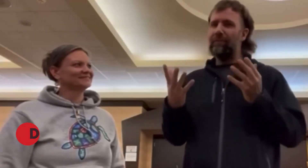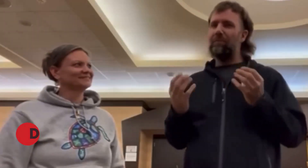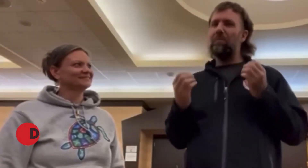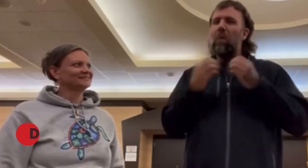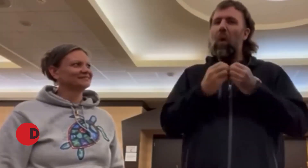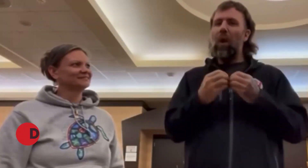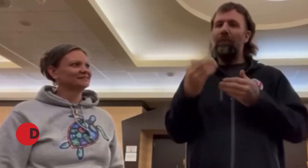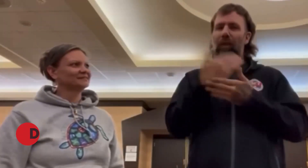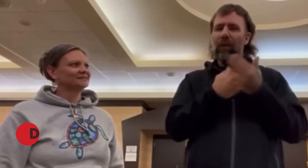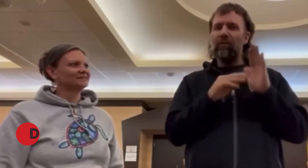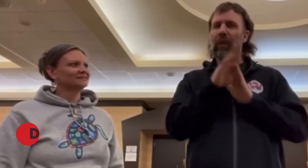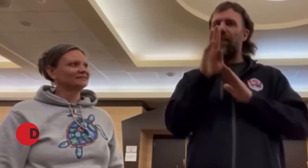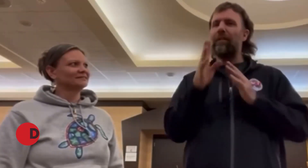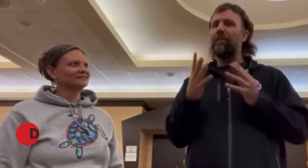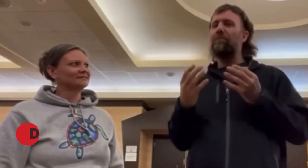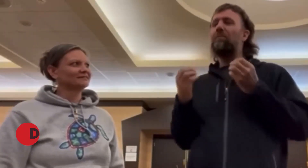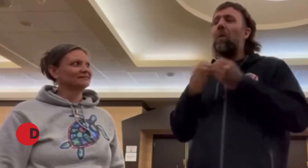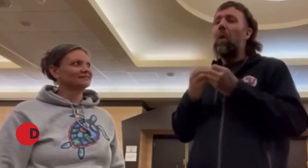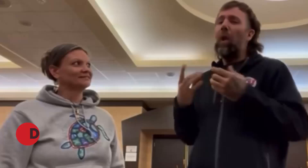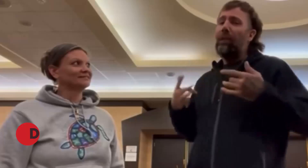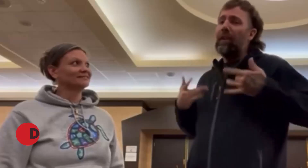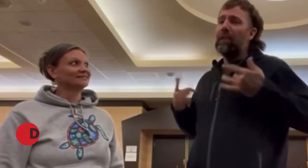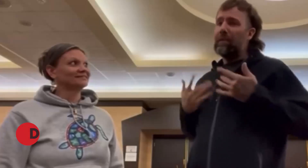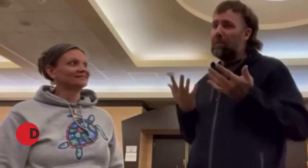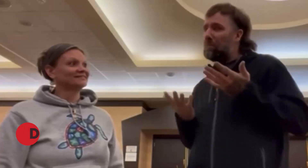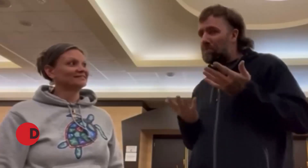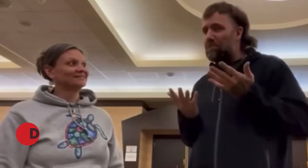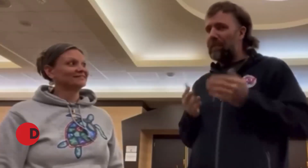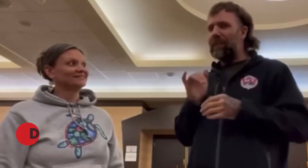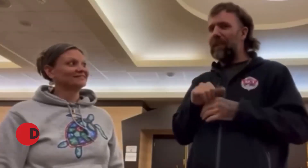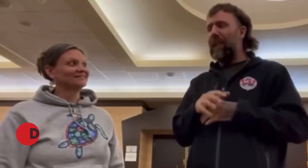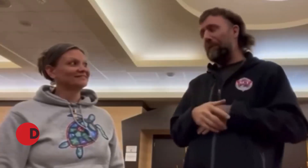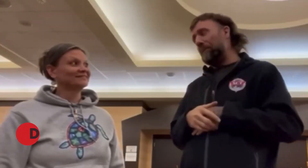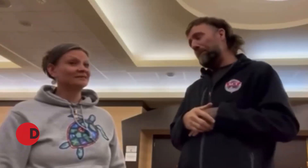Instead of charging $20 admission, do more fundraising and events.